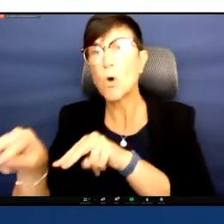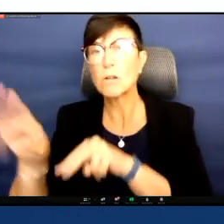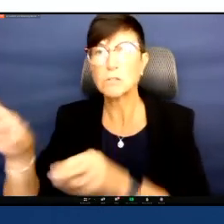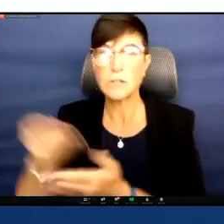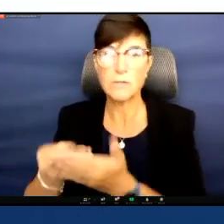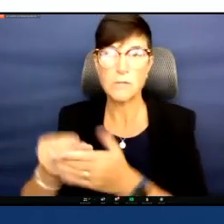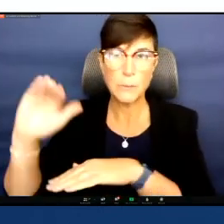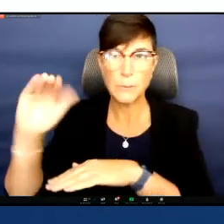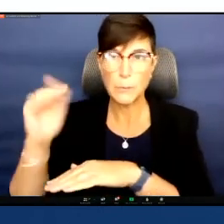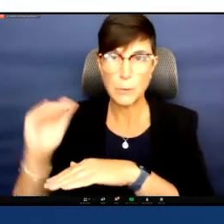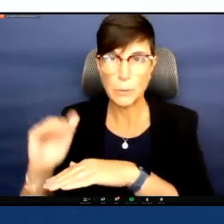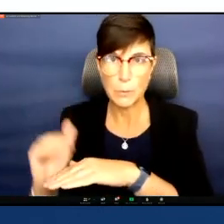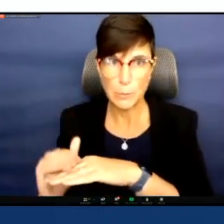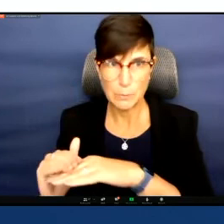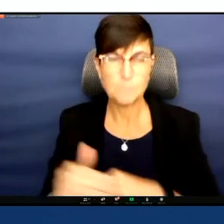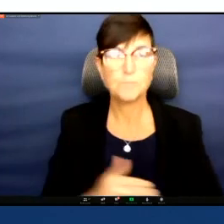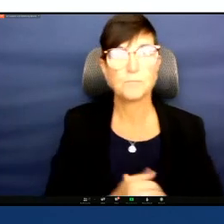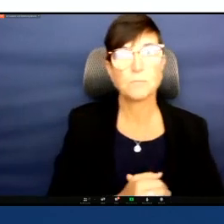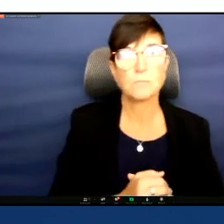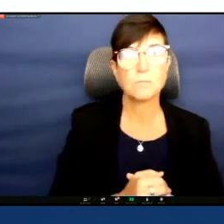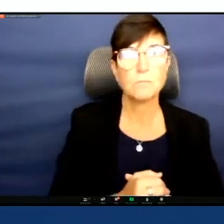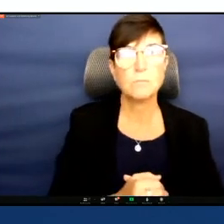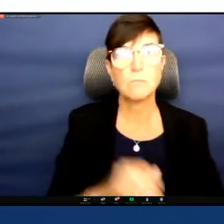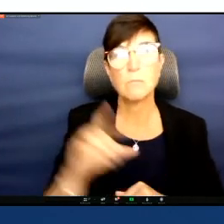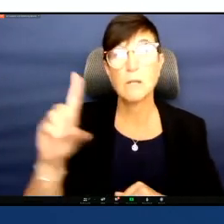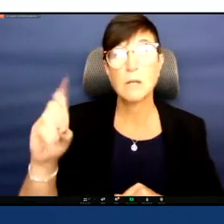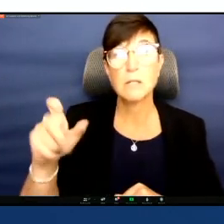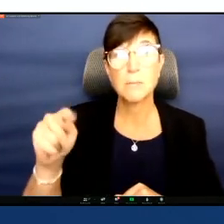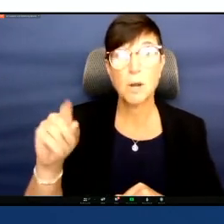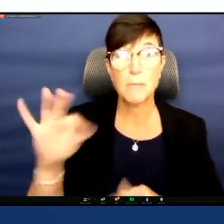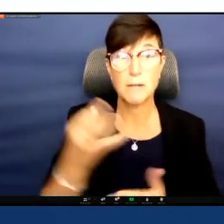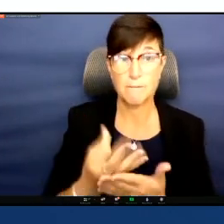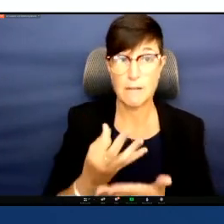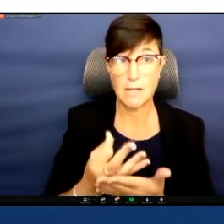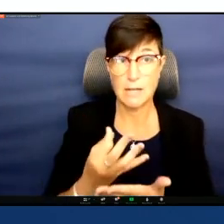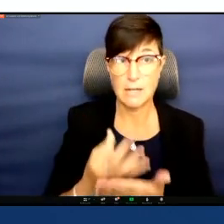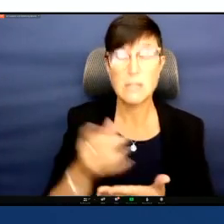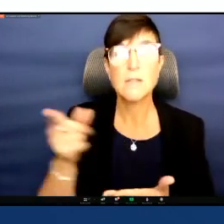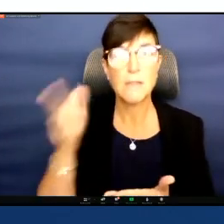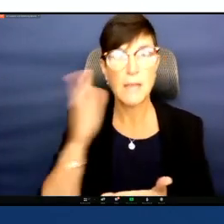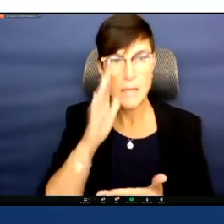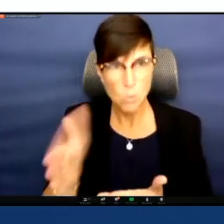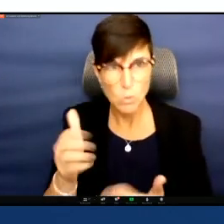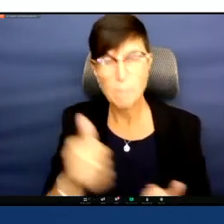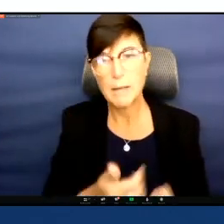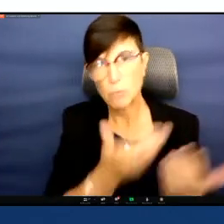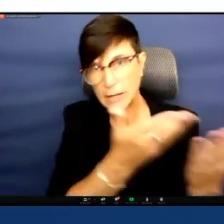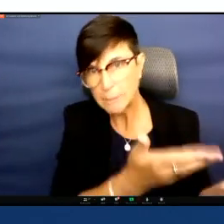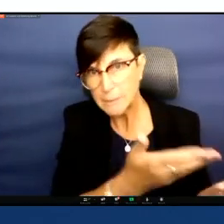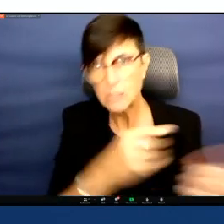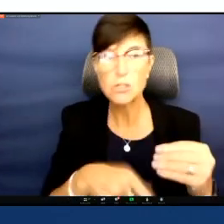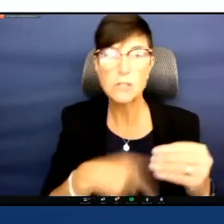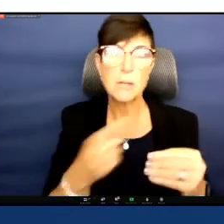information and recommendations regarding department budget req and makes recommendations on funding levels to the county executive.